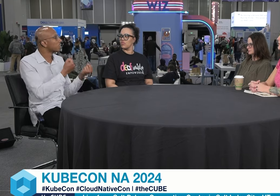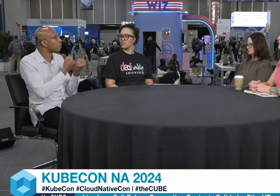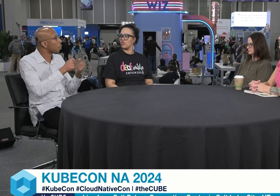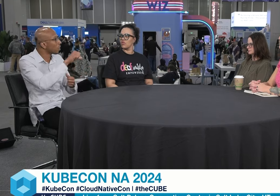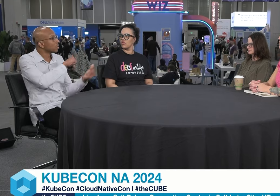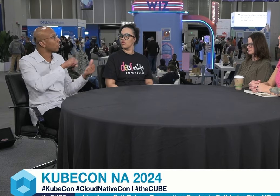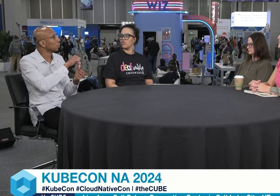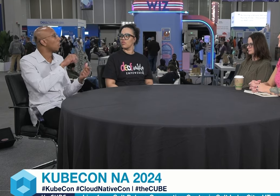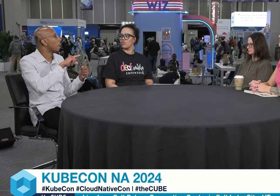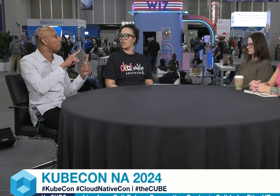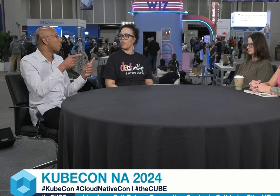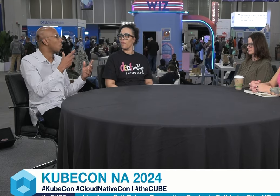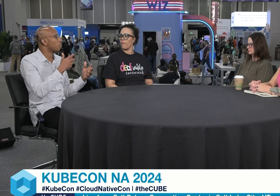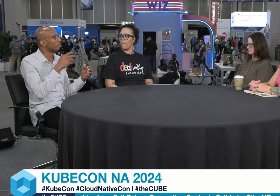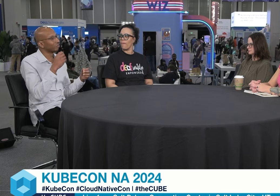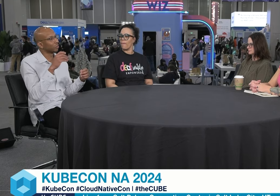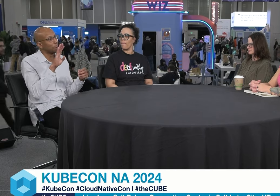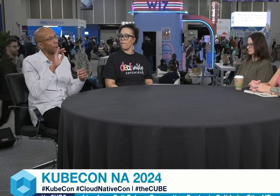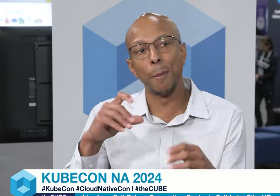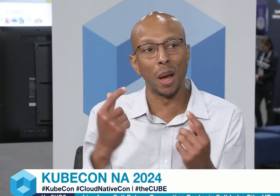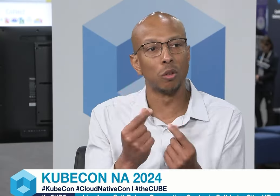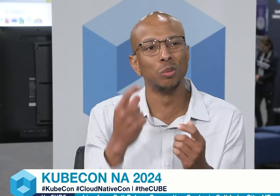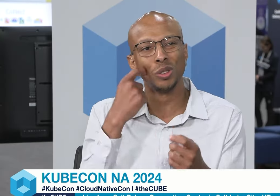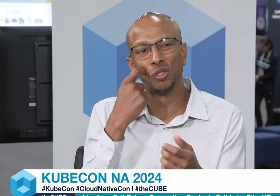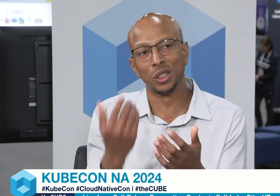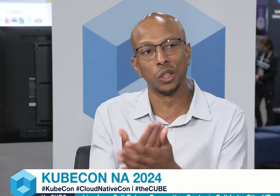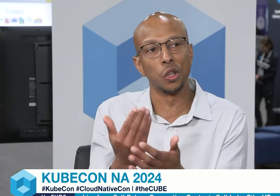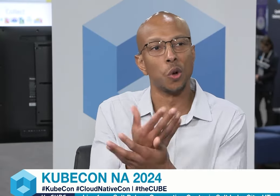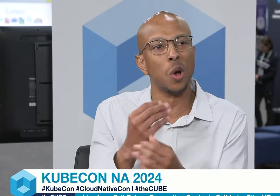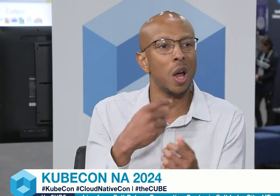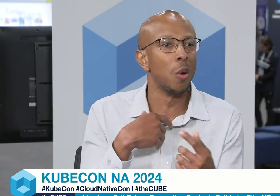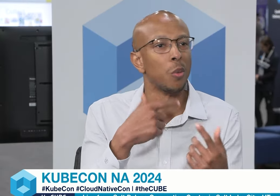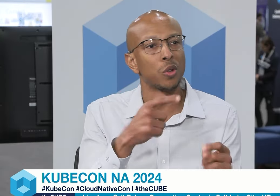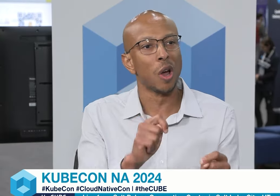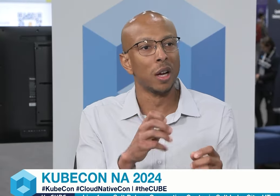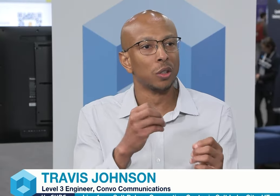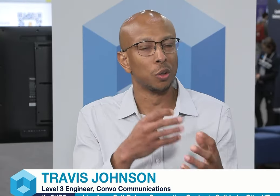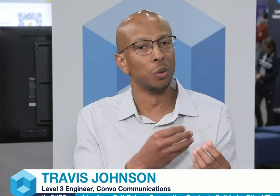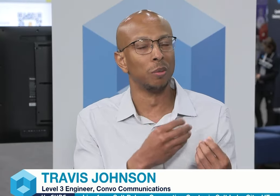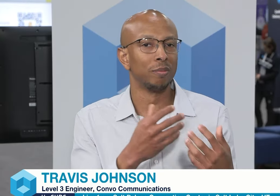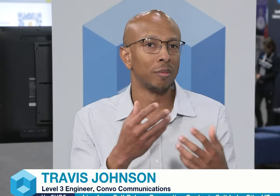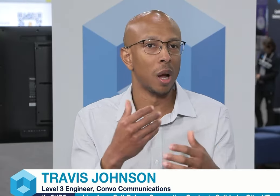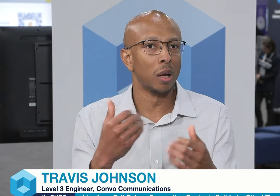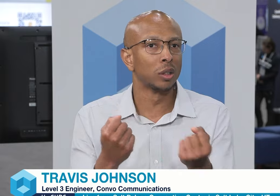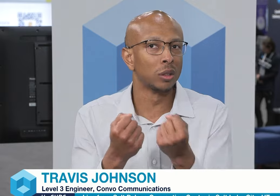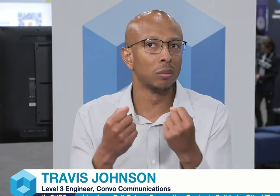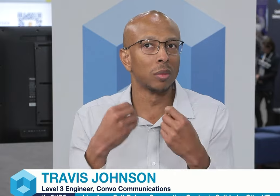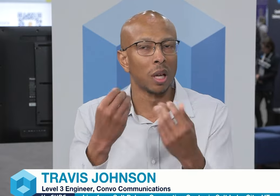and Hard of Hearing Working Group, we support each other. In the BIPOC Working Group, which was just established,